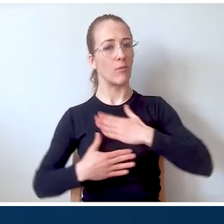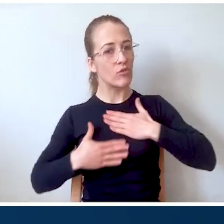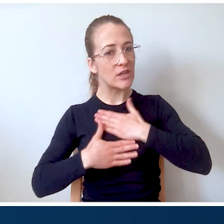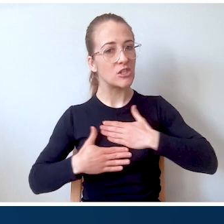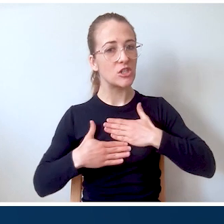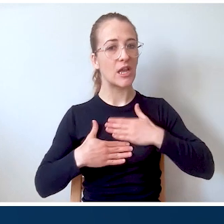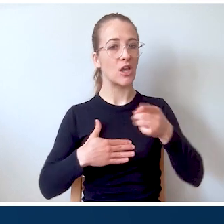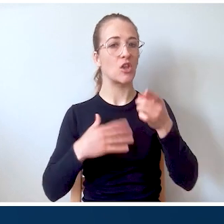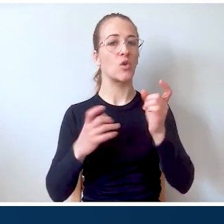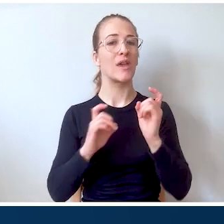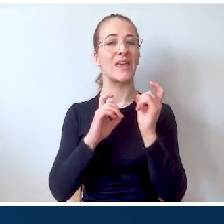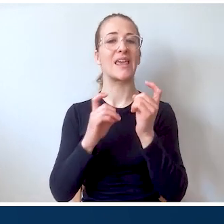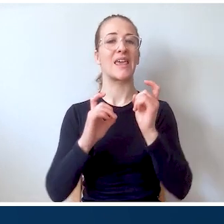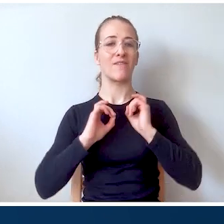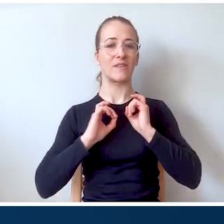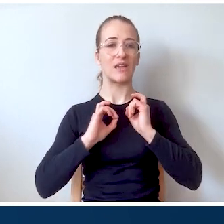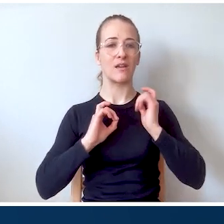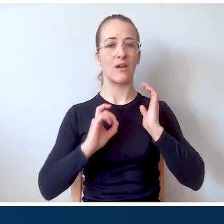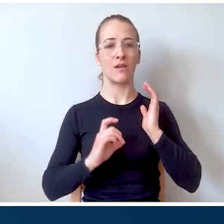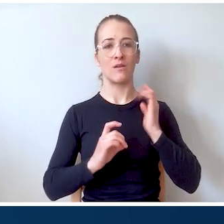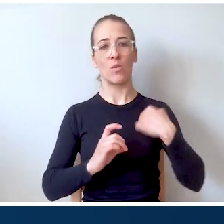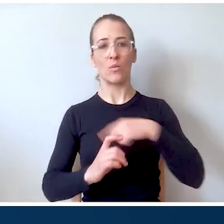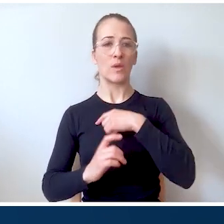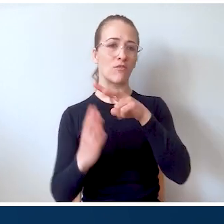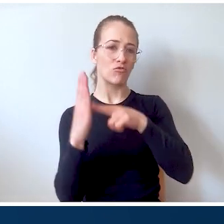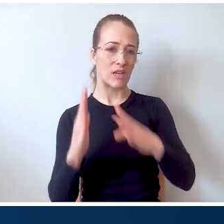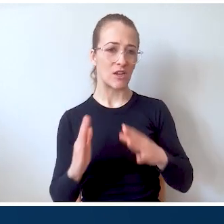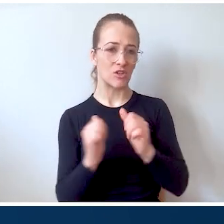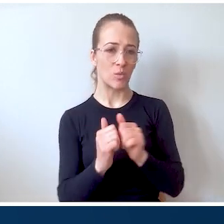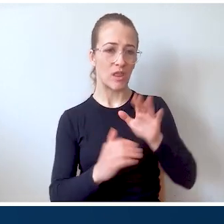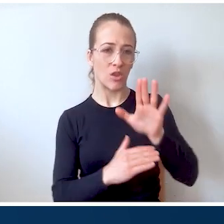you gifting we readers with your experience and your life,